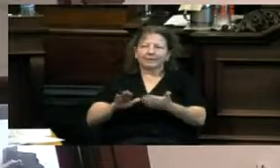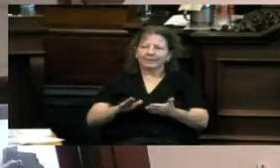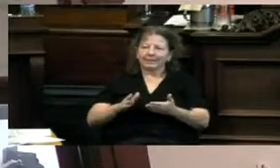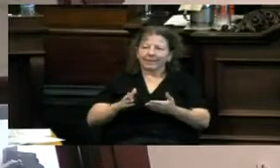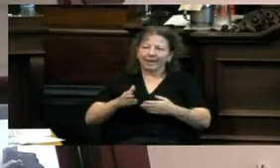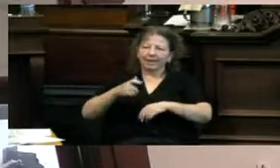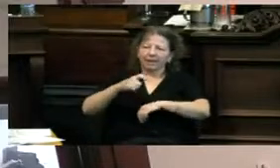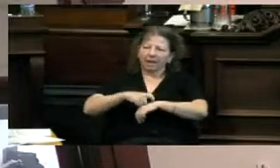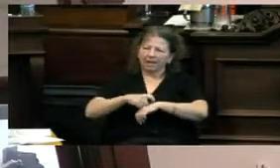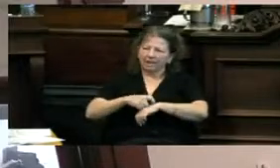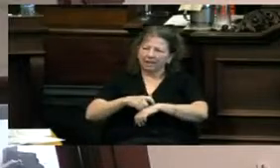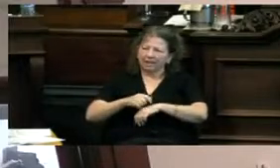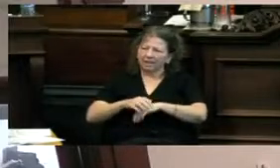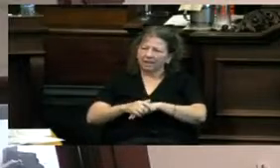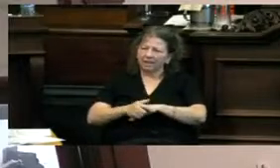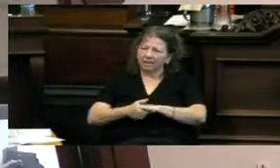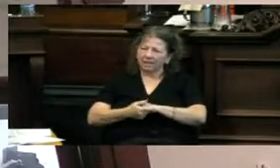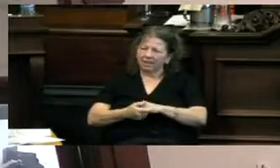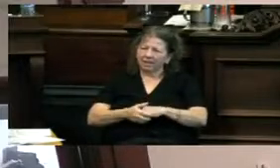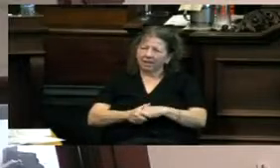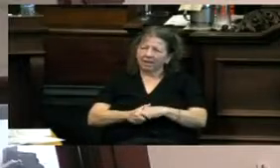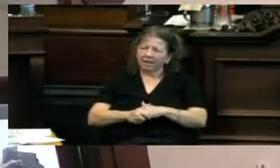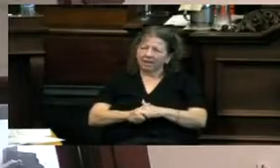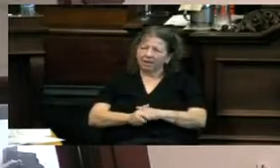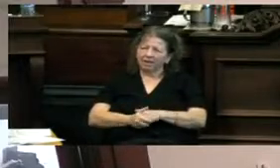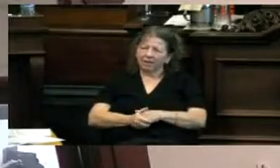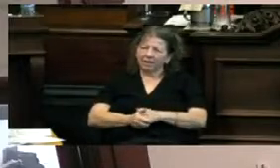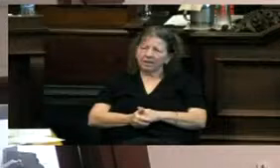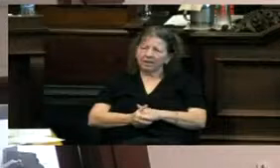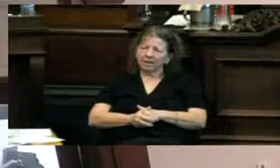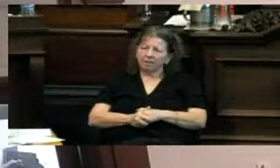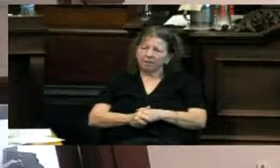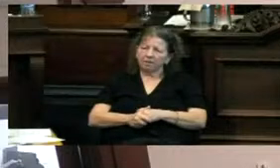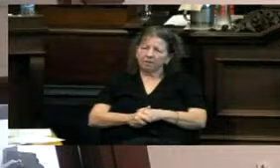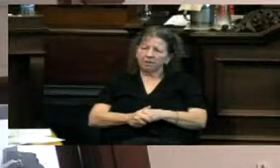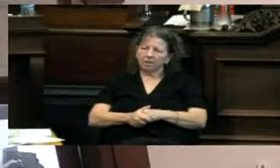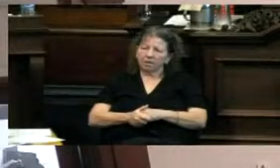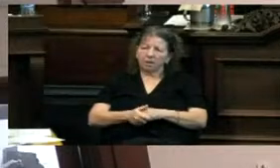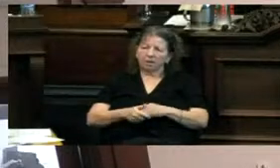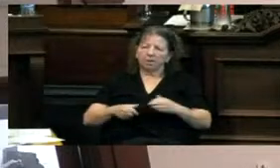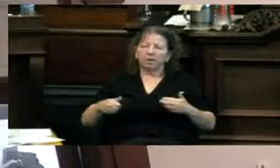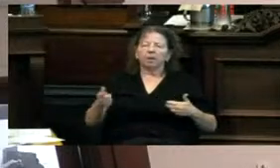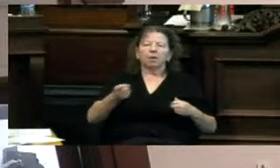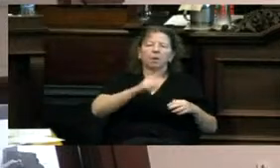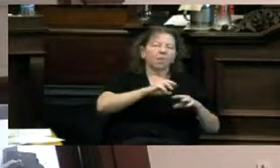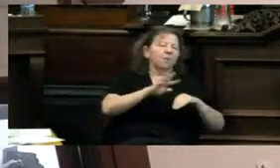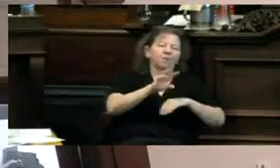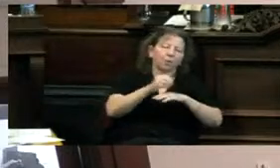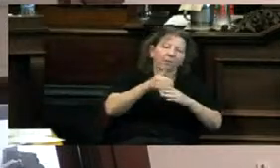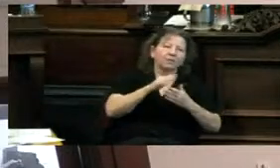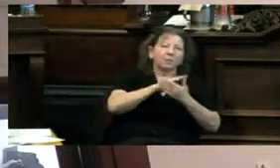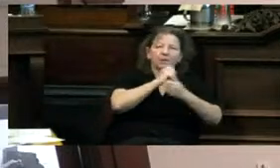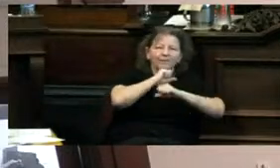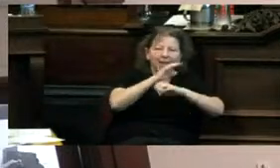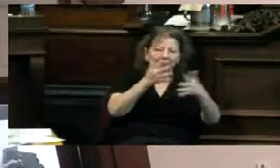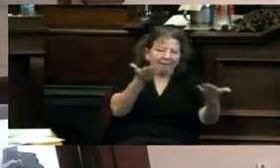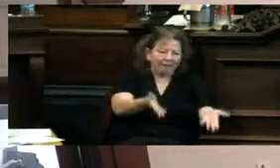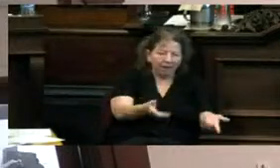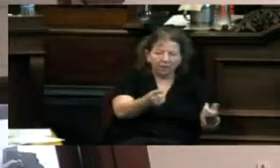time. They find that it's a waste of time just deploying